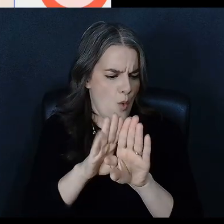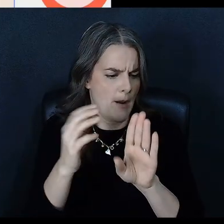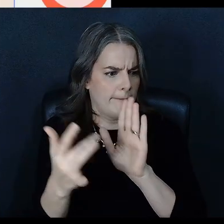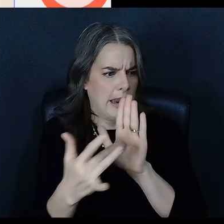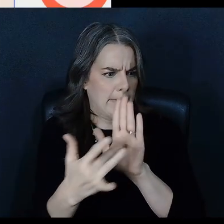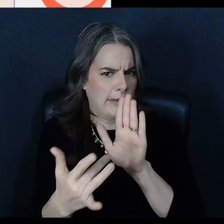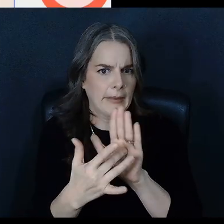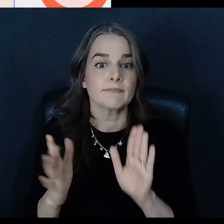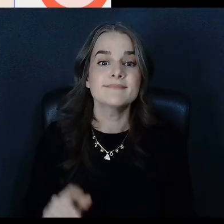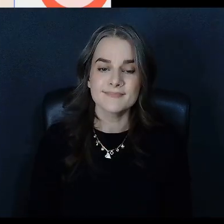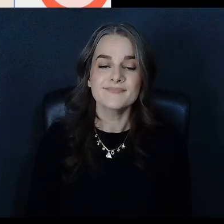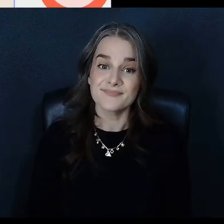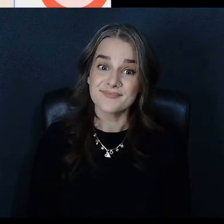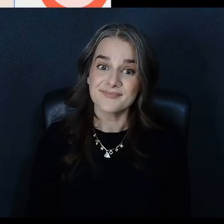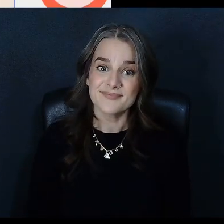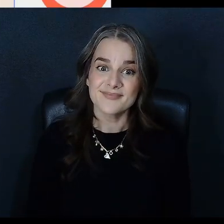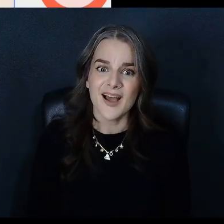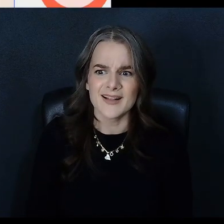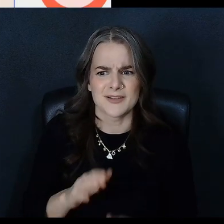also not expensive anymore. It's funny.